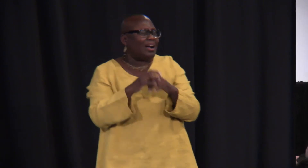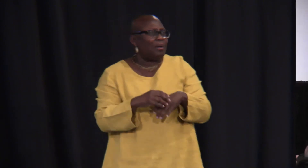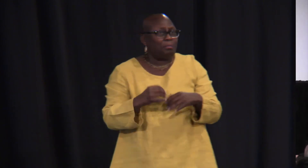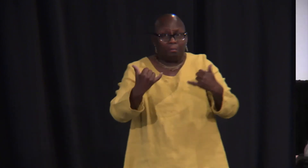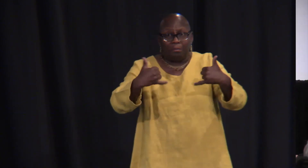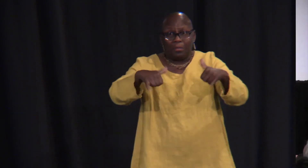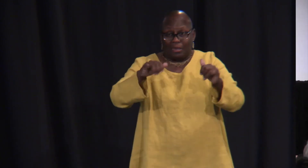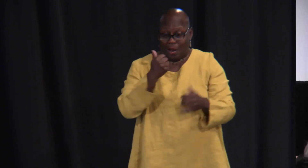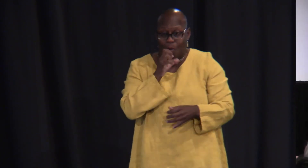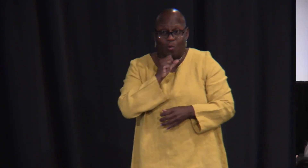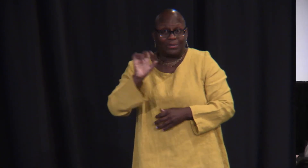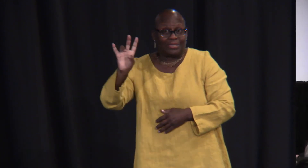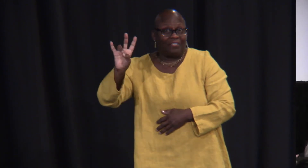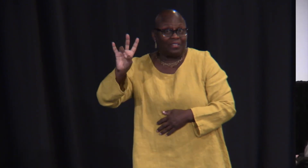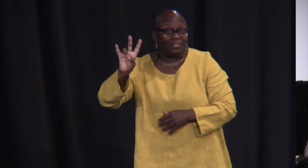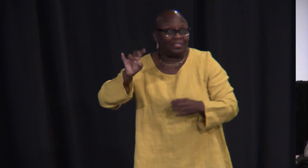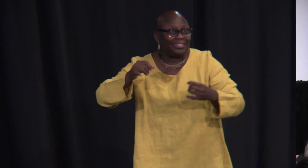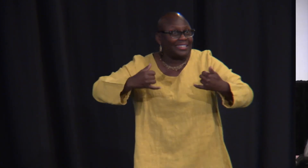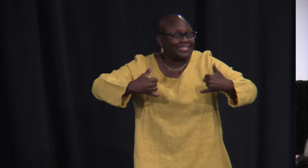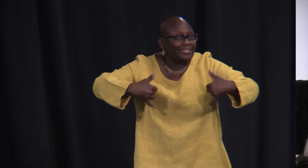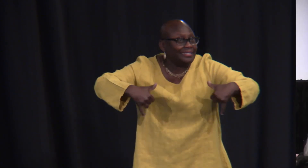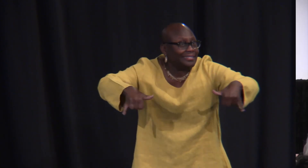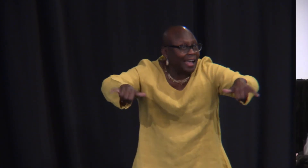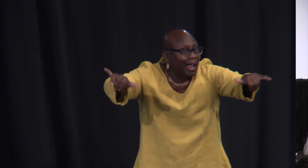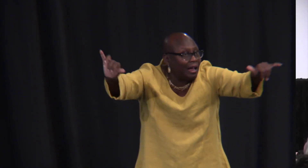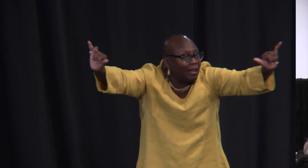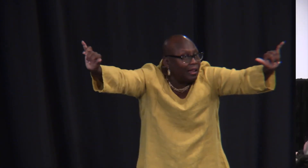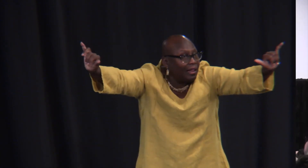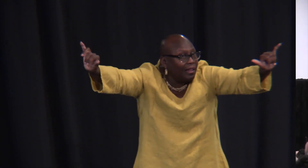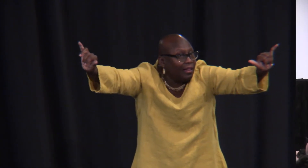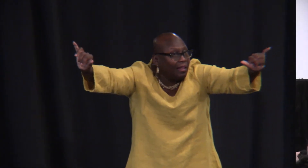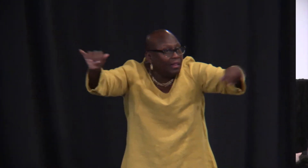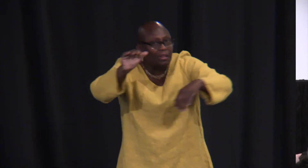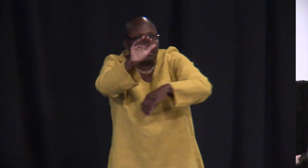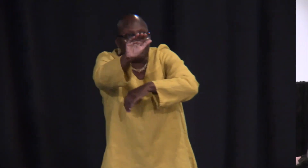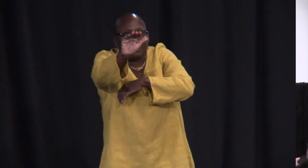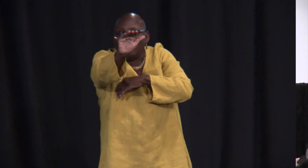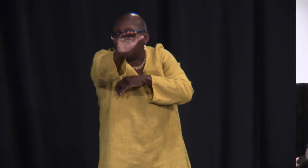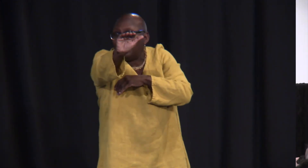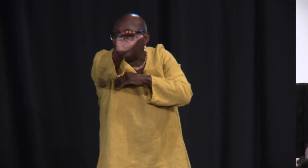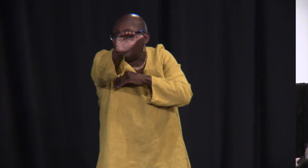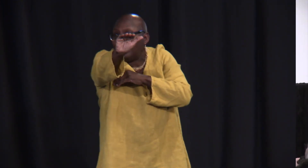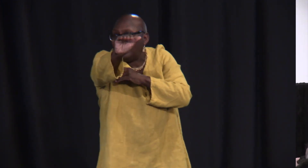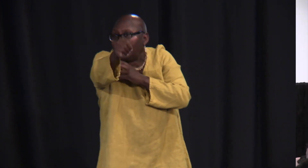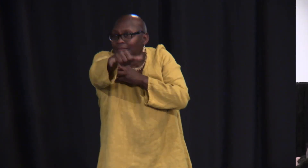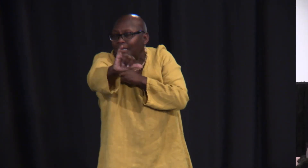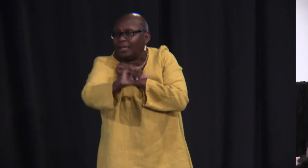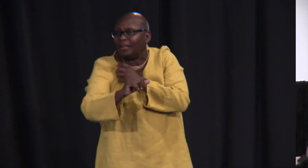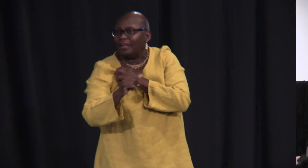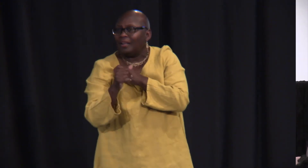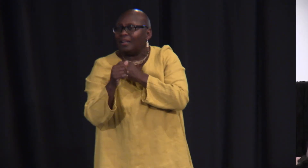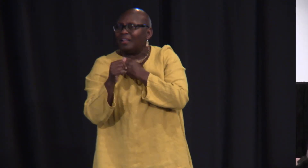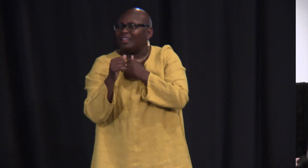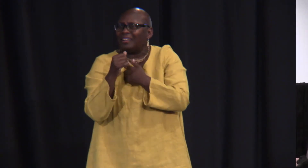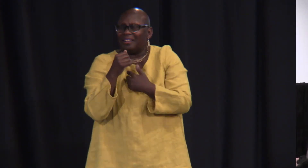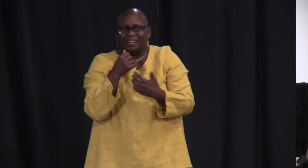always wanting to know why this, why that. She can't stand how he is always pestering her.